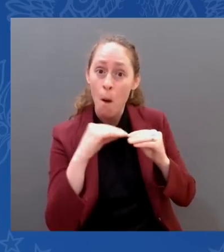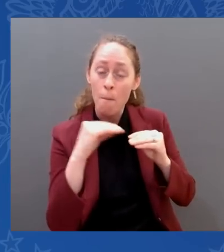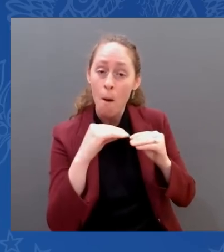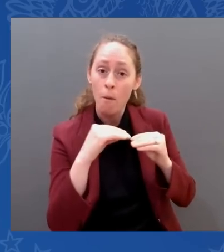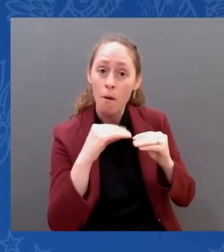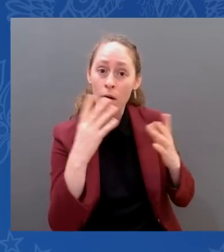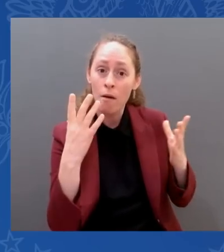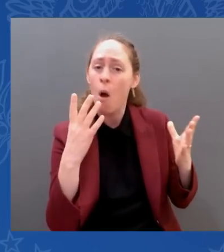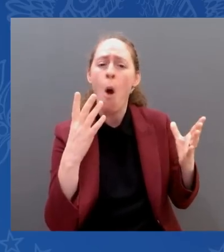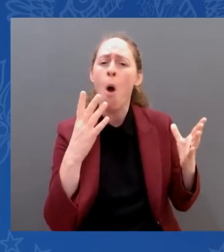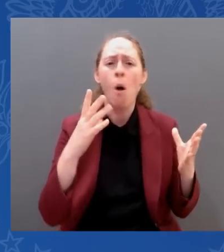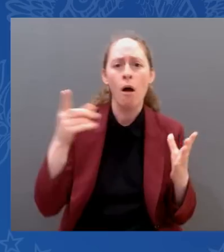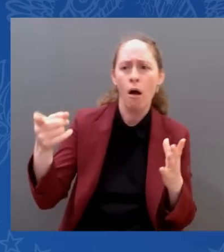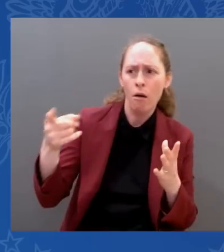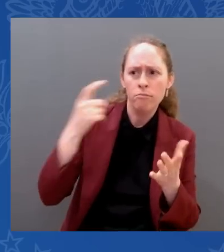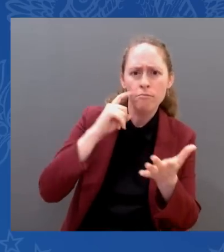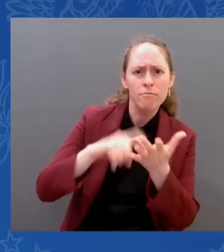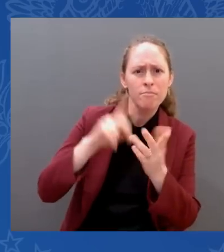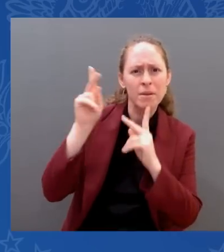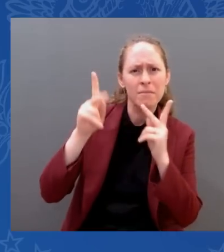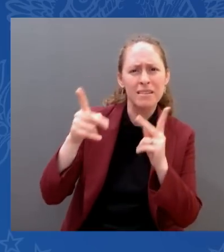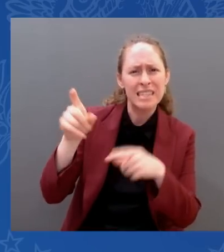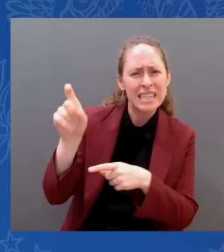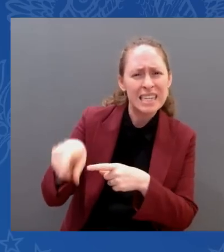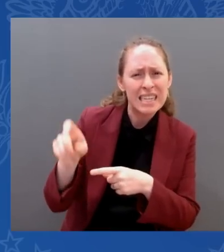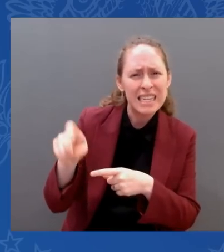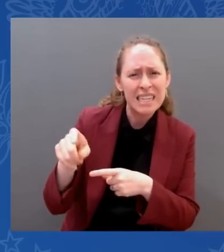That sentiment is at the heart of unionism